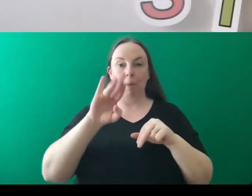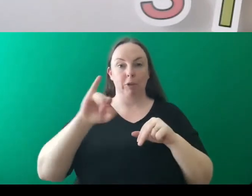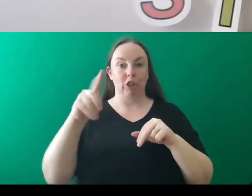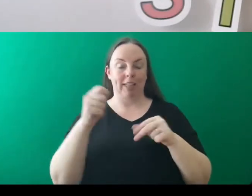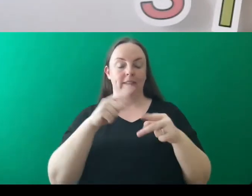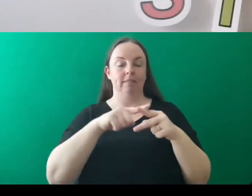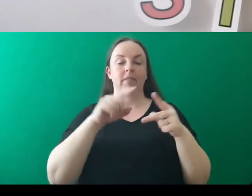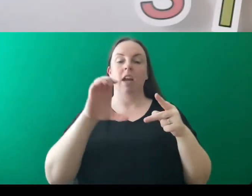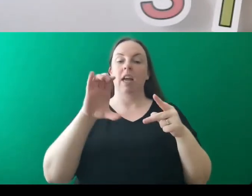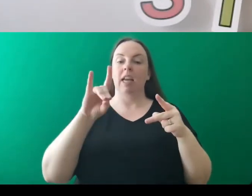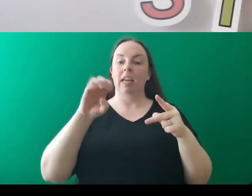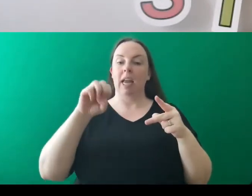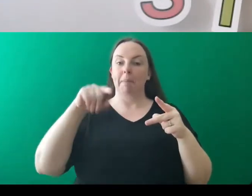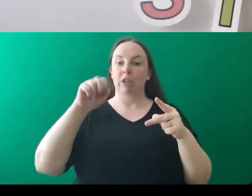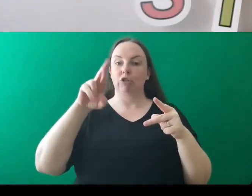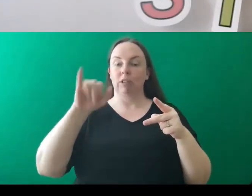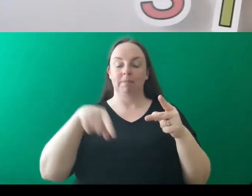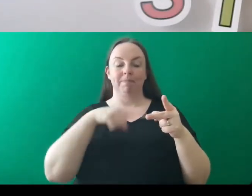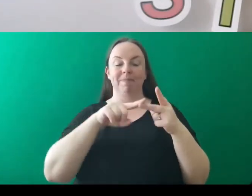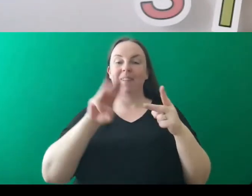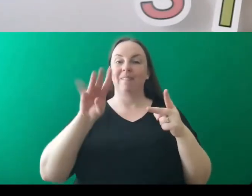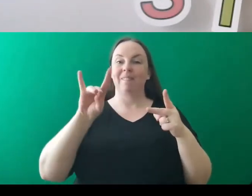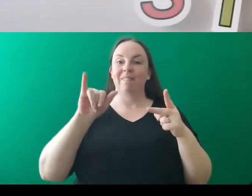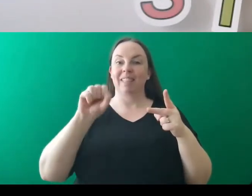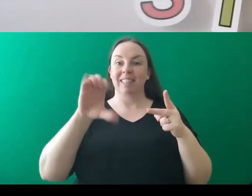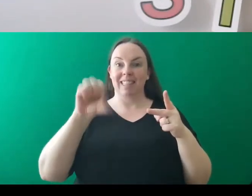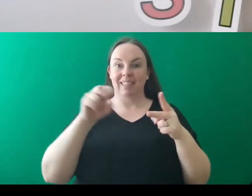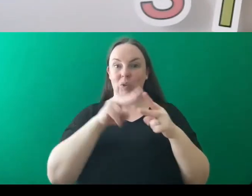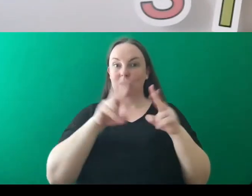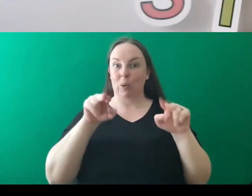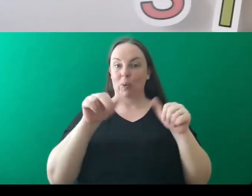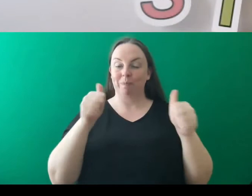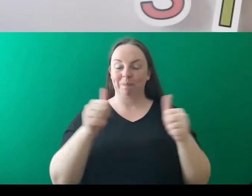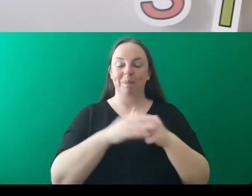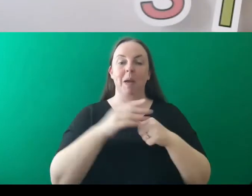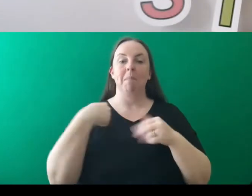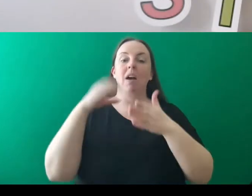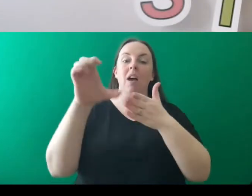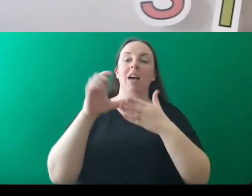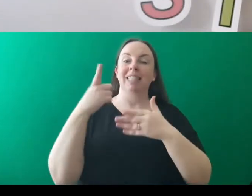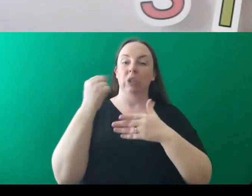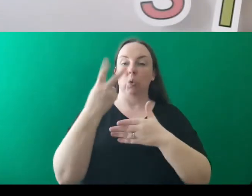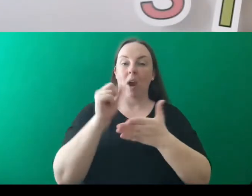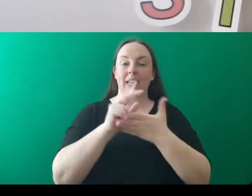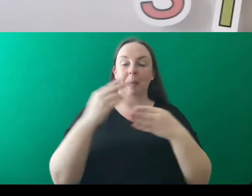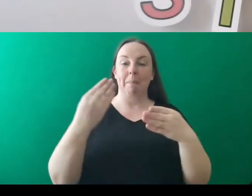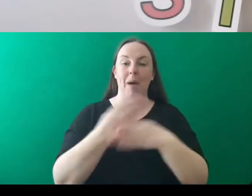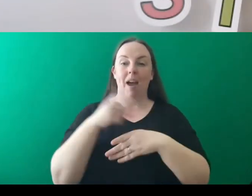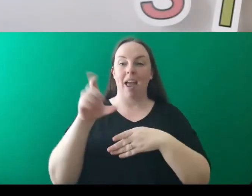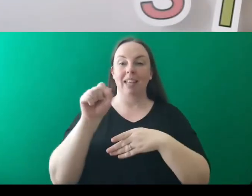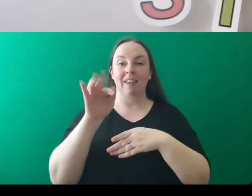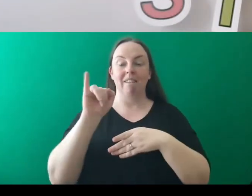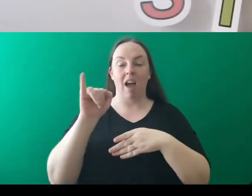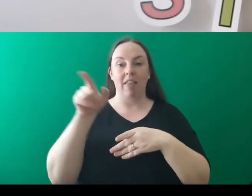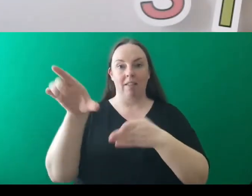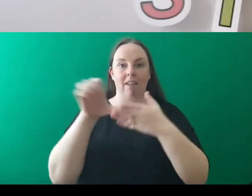chemistry and physics. We've been funded since 2018 by Science Foundation Ireland, and we have funding again from them